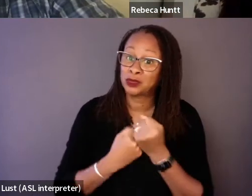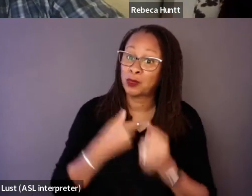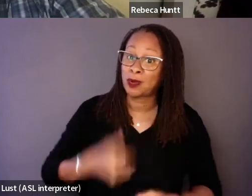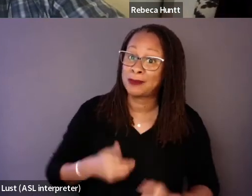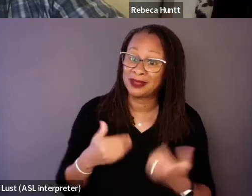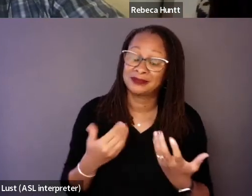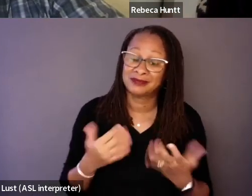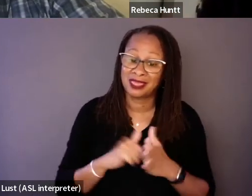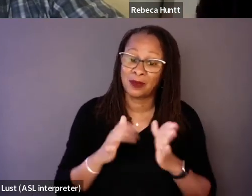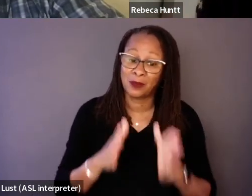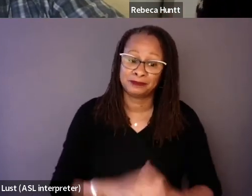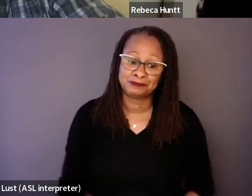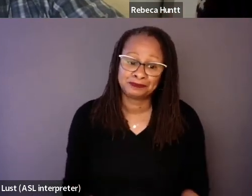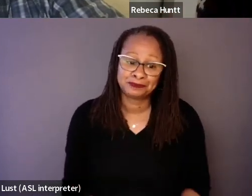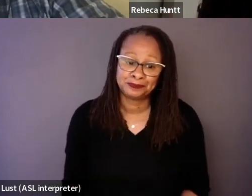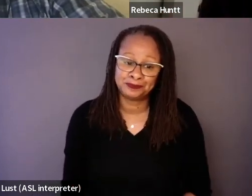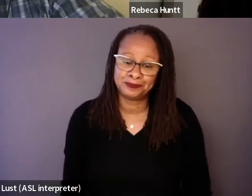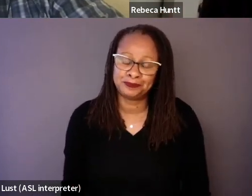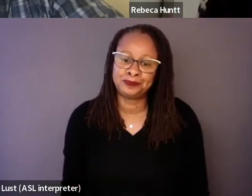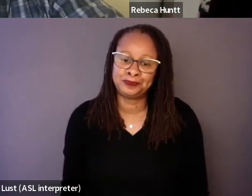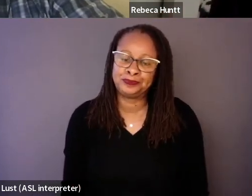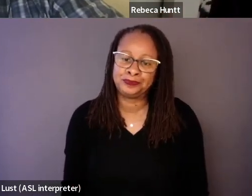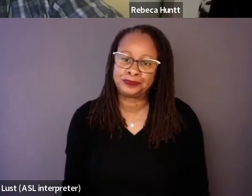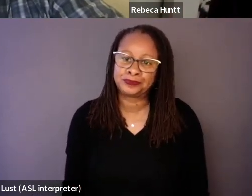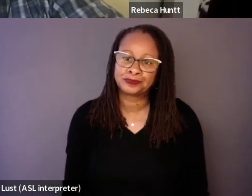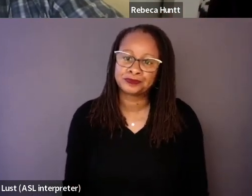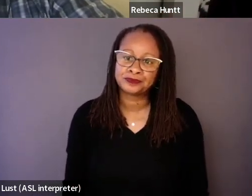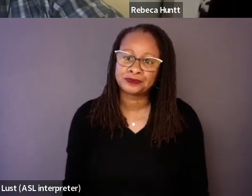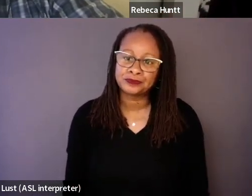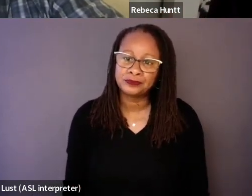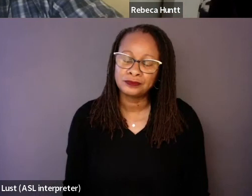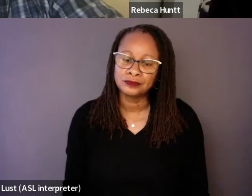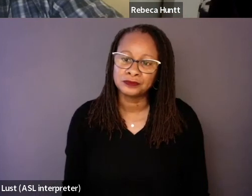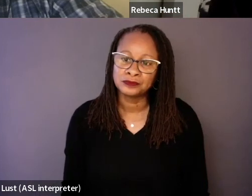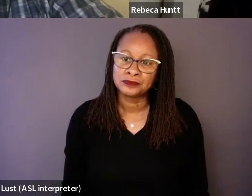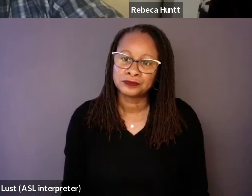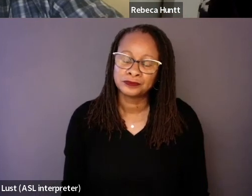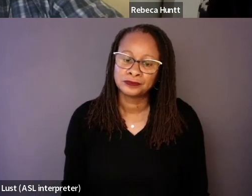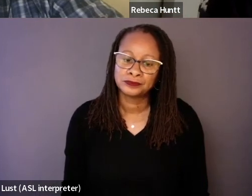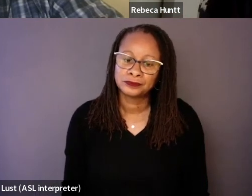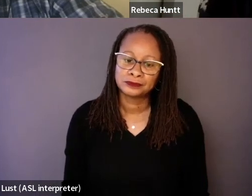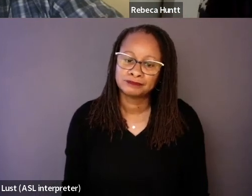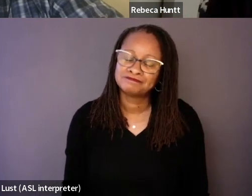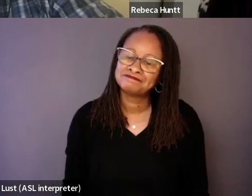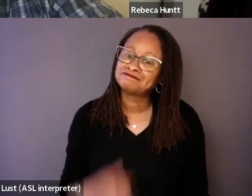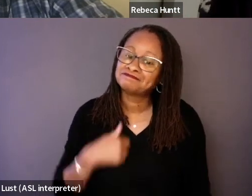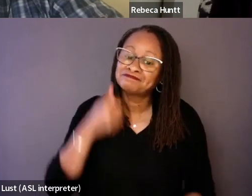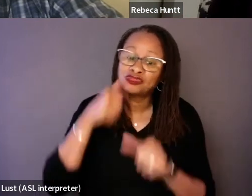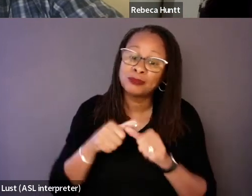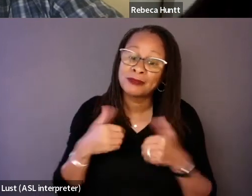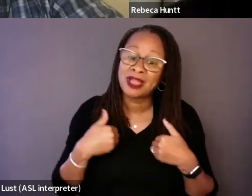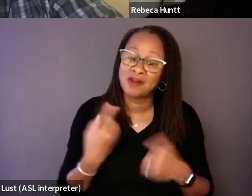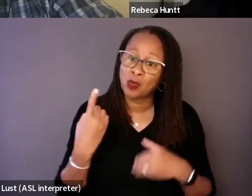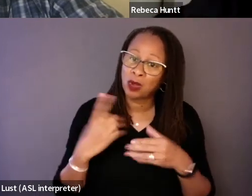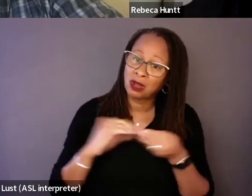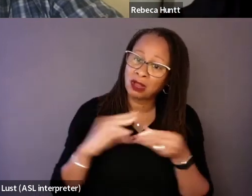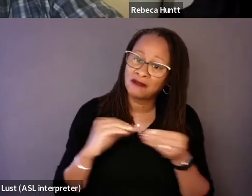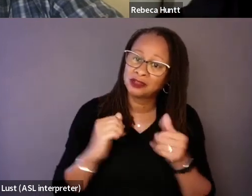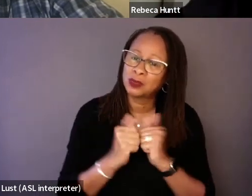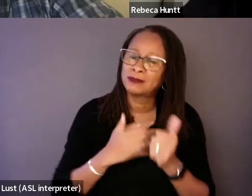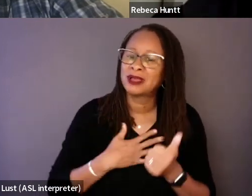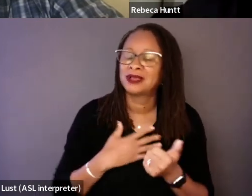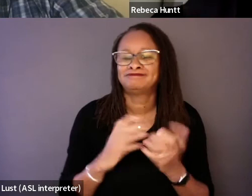But I think that, yeah, I remember having this one conversation with my father where I called him.